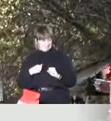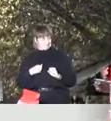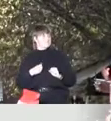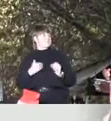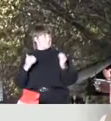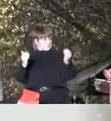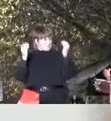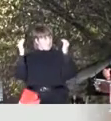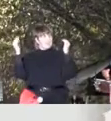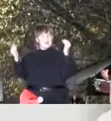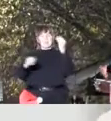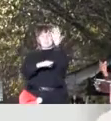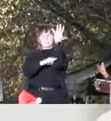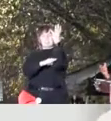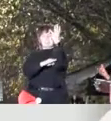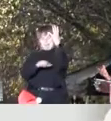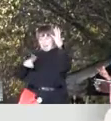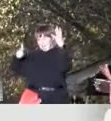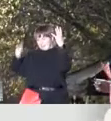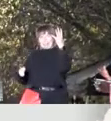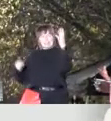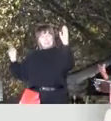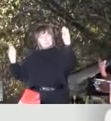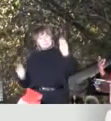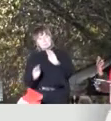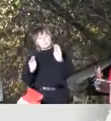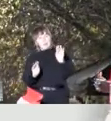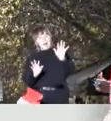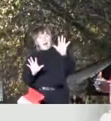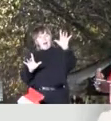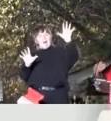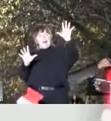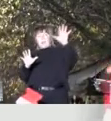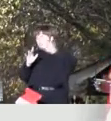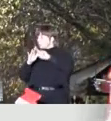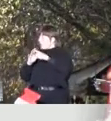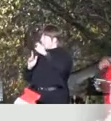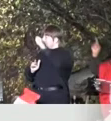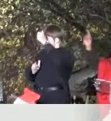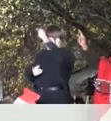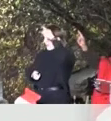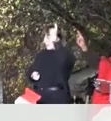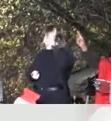OKAY ALL RIGHT. WELL, IT'S TIME TO LIGHT UP THIS VERY BEAUTIFUL